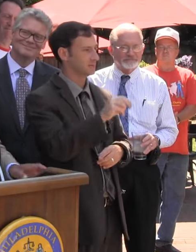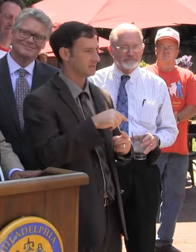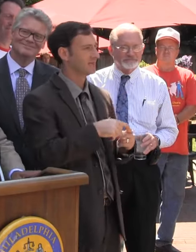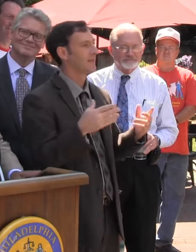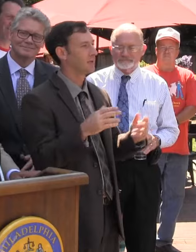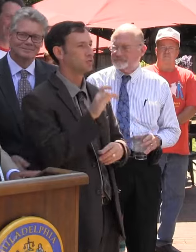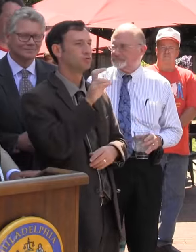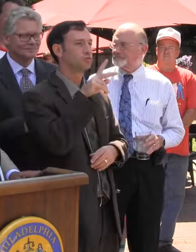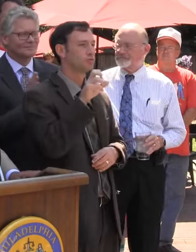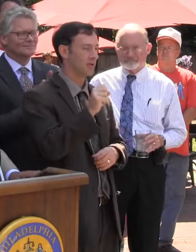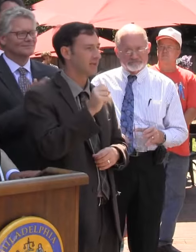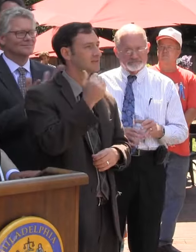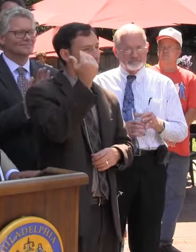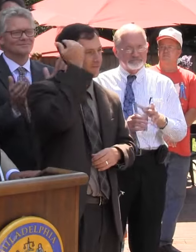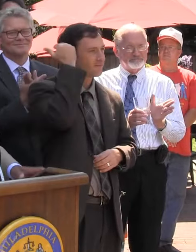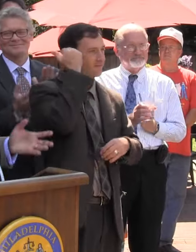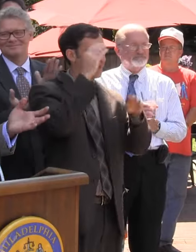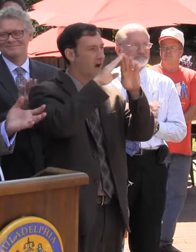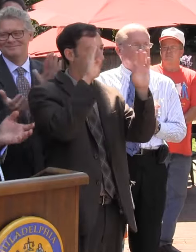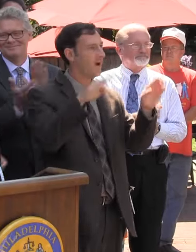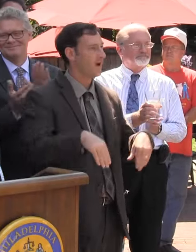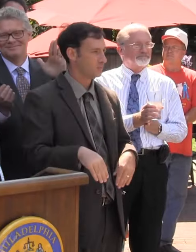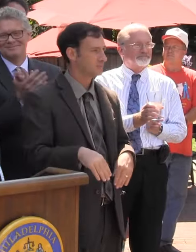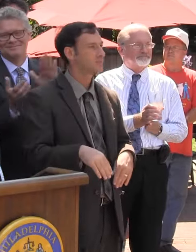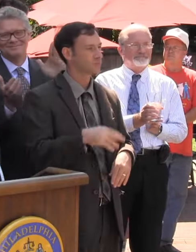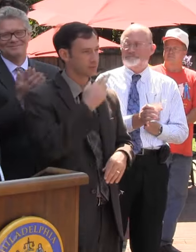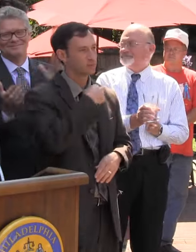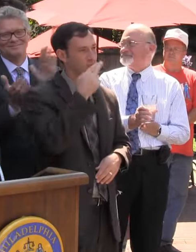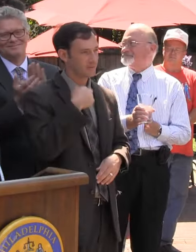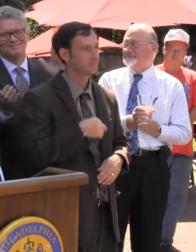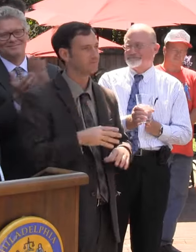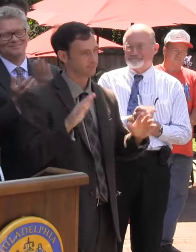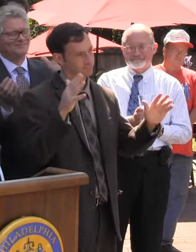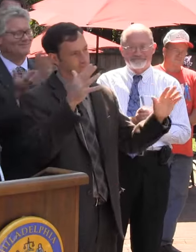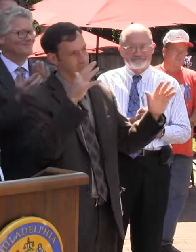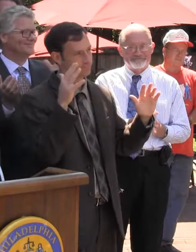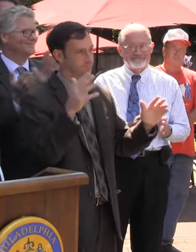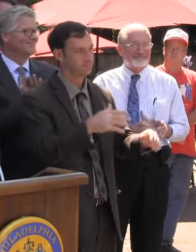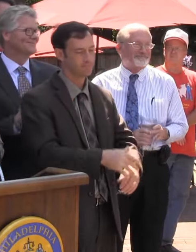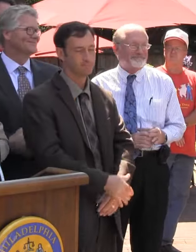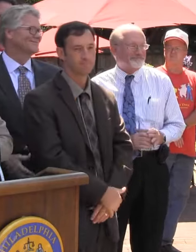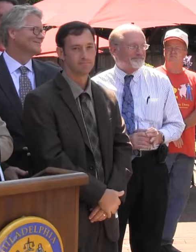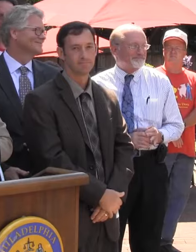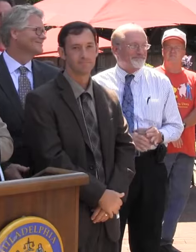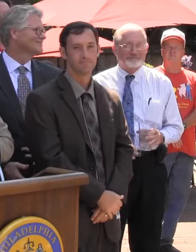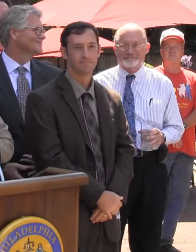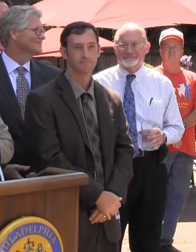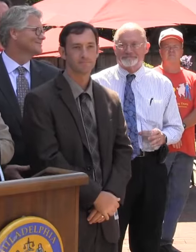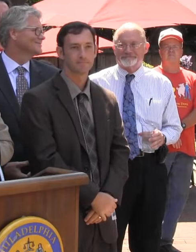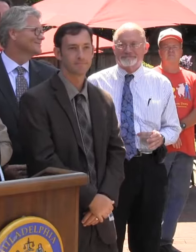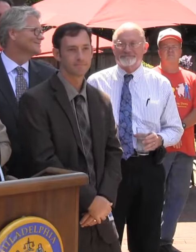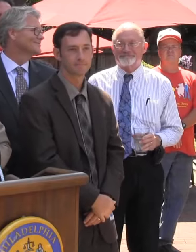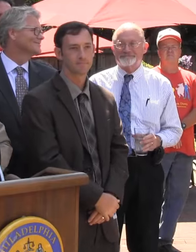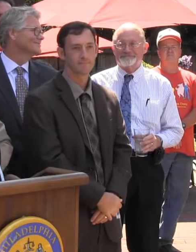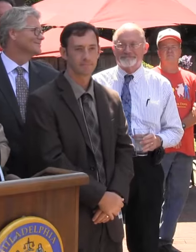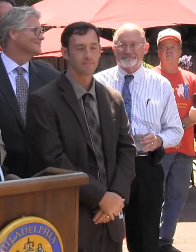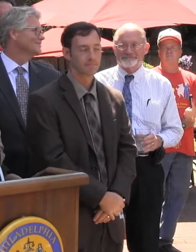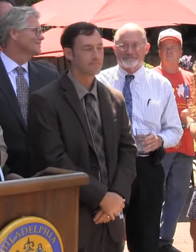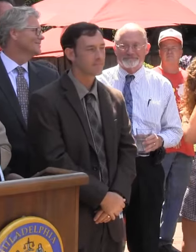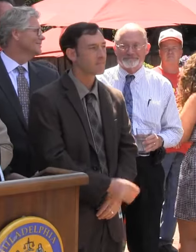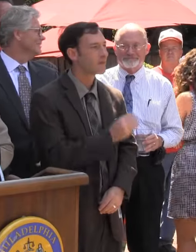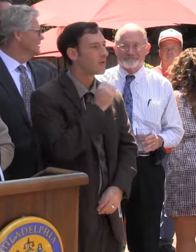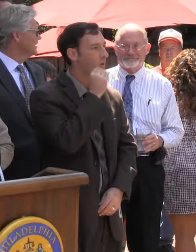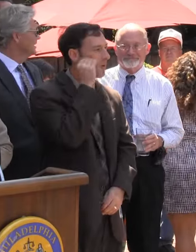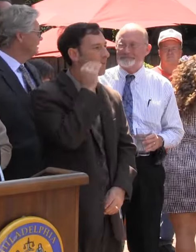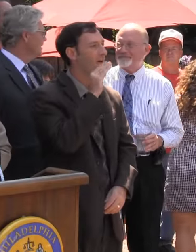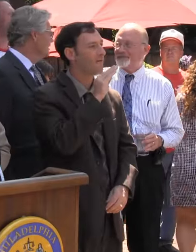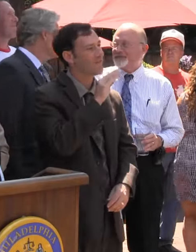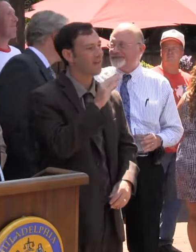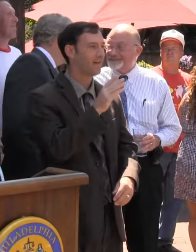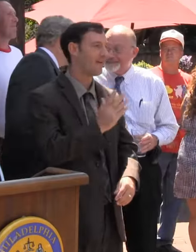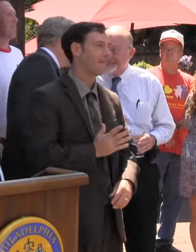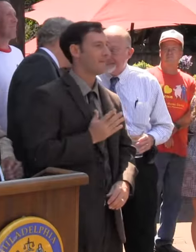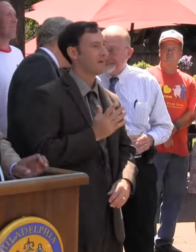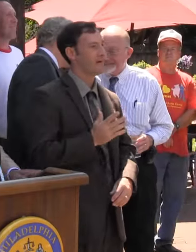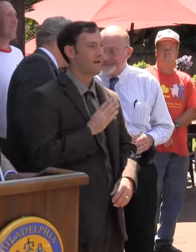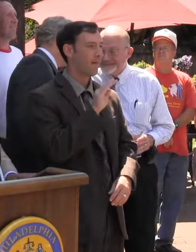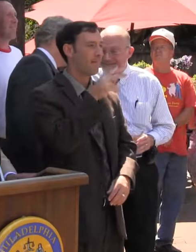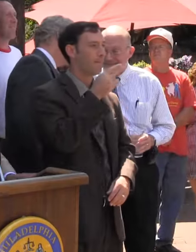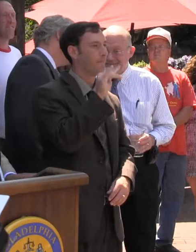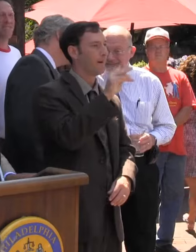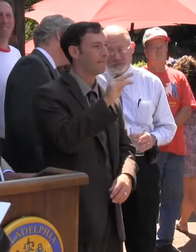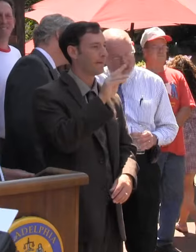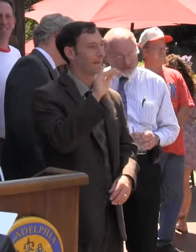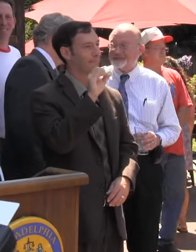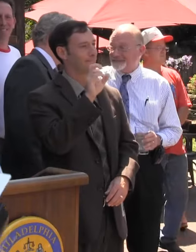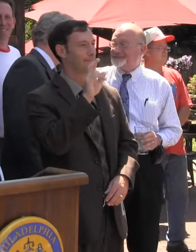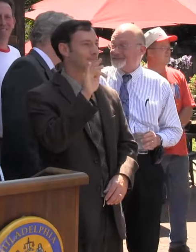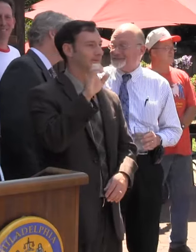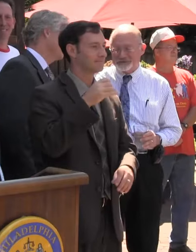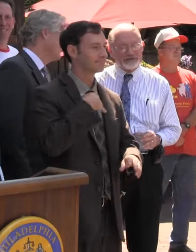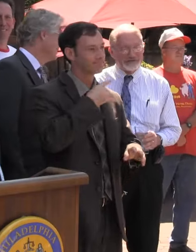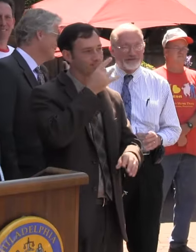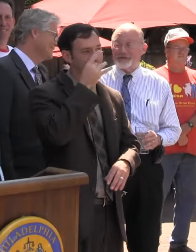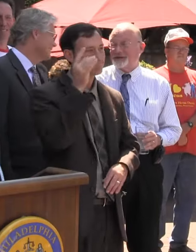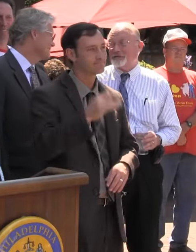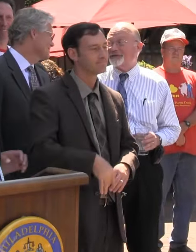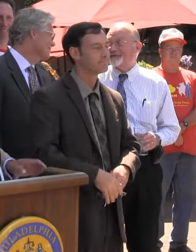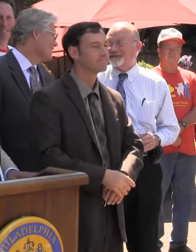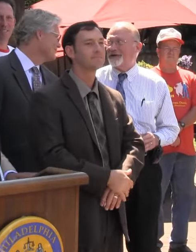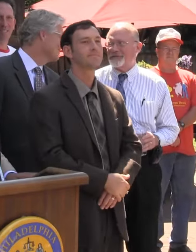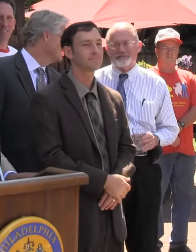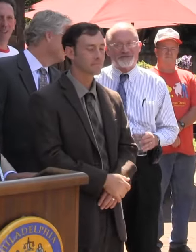at Jack's Firehouse. Home of the bumping biscuits. Which I happen to enjoy. But as was said just